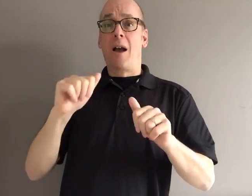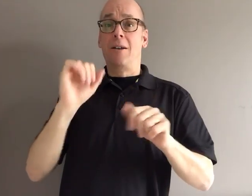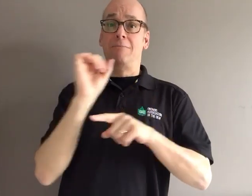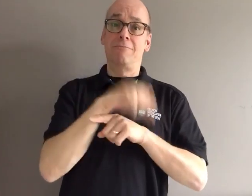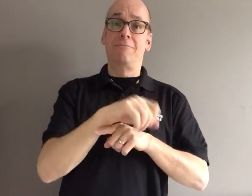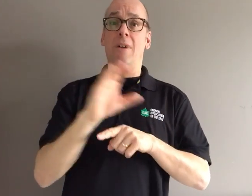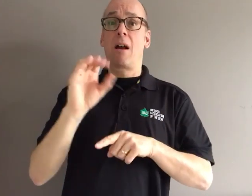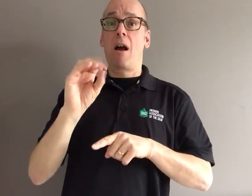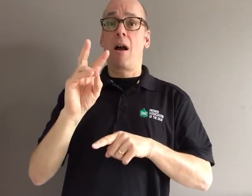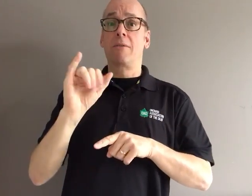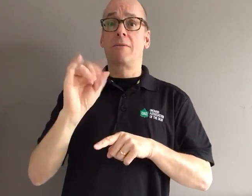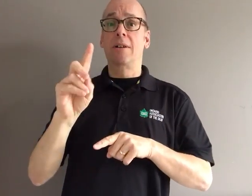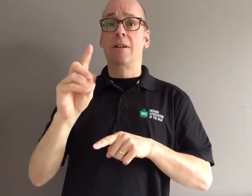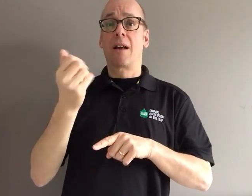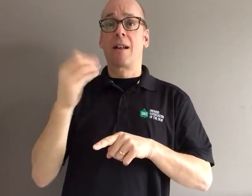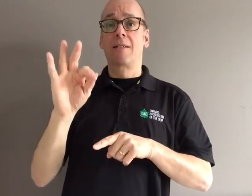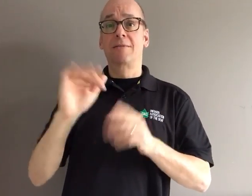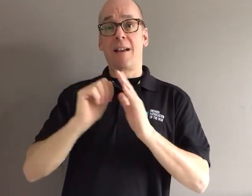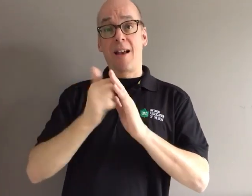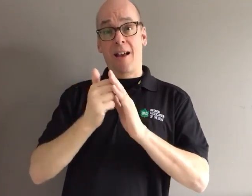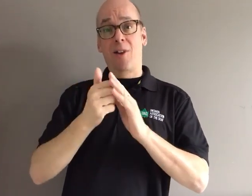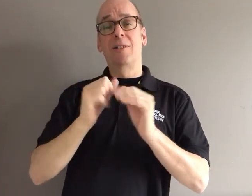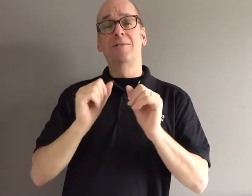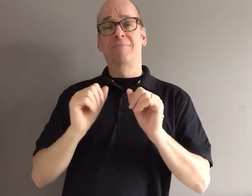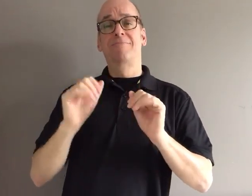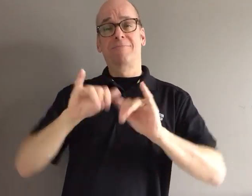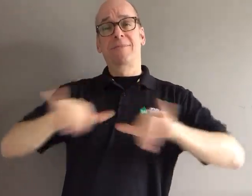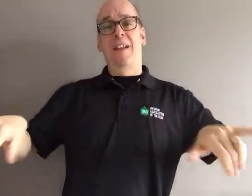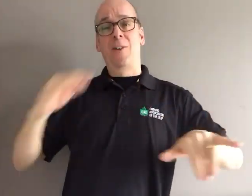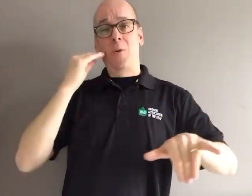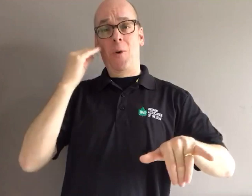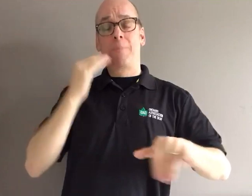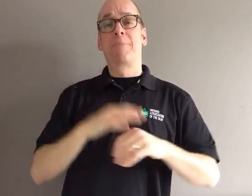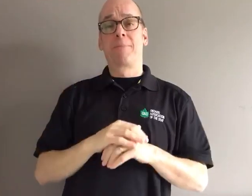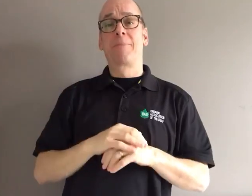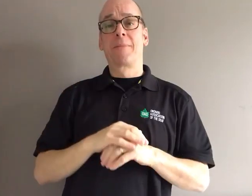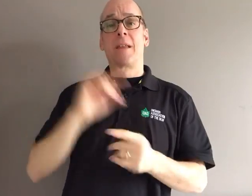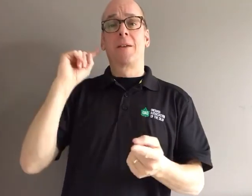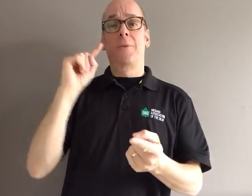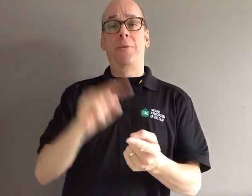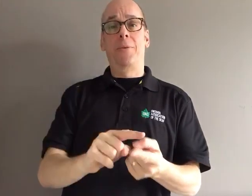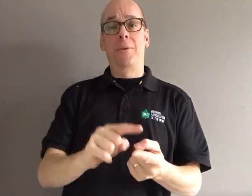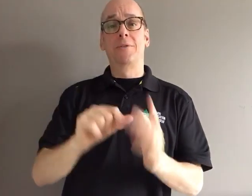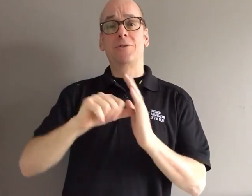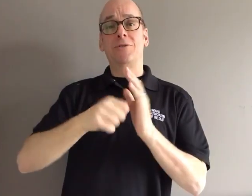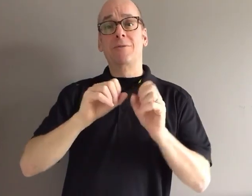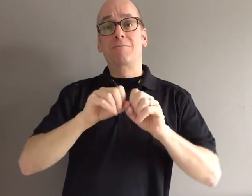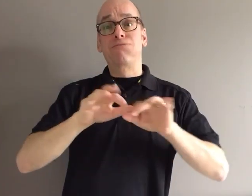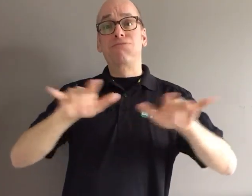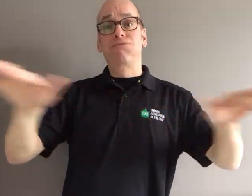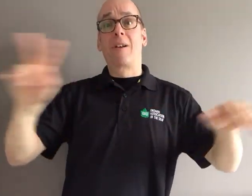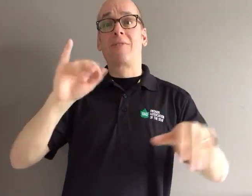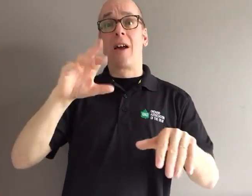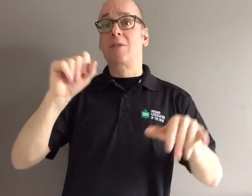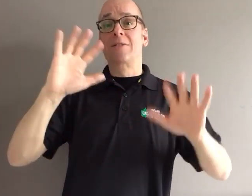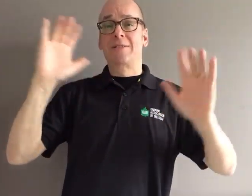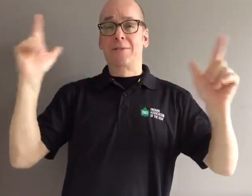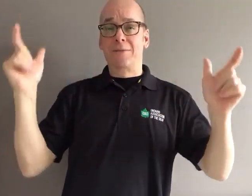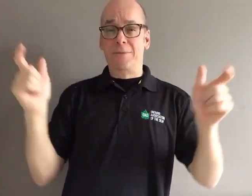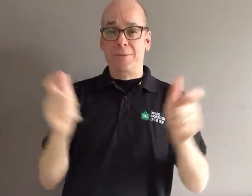in our fight to beat COVID-19 by having people stay at home to mitigate the spread of the virus.